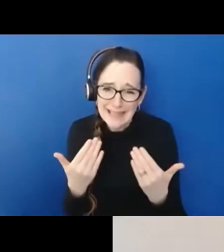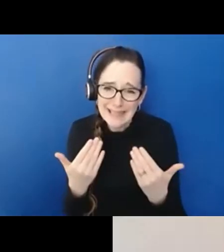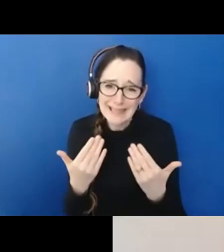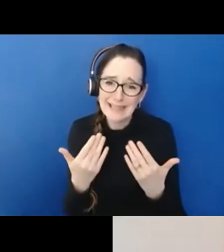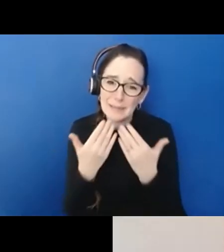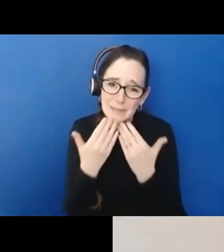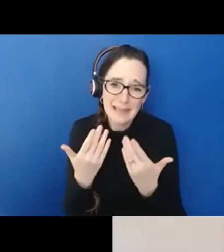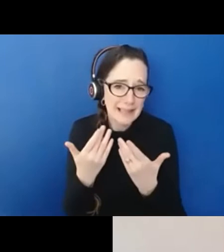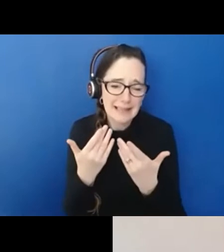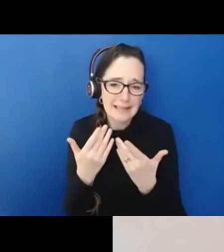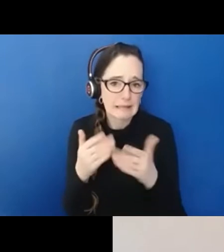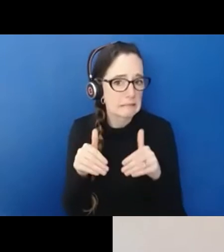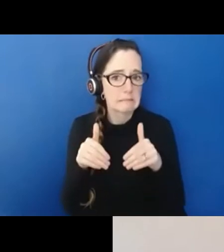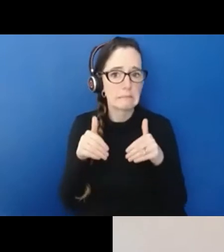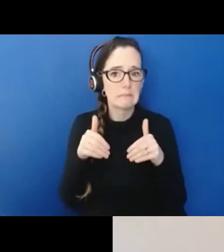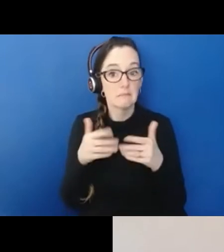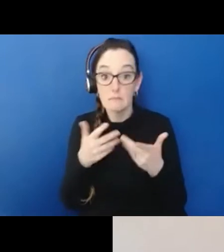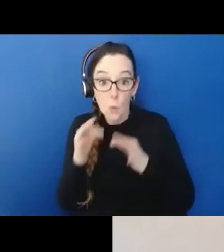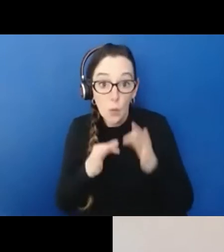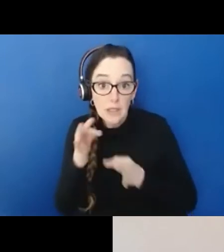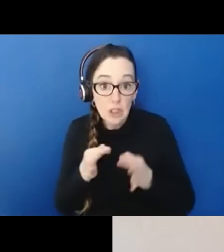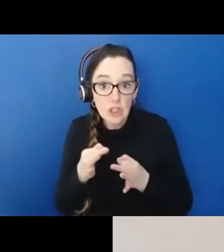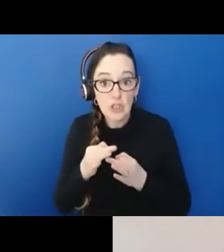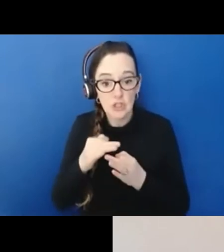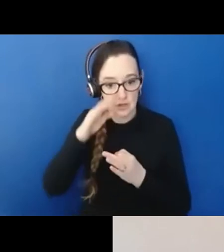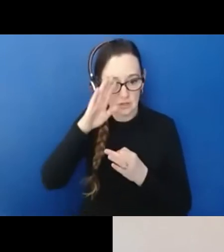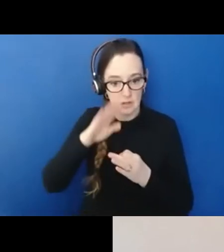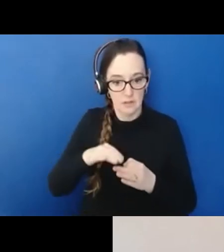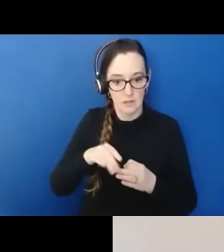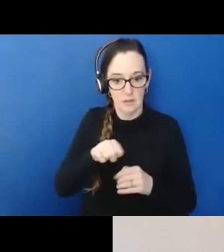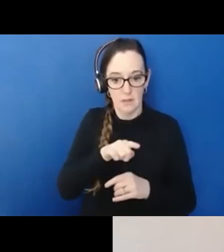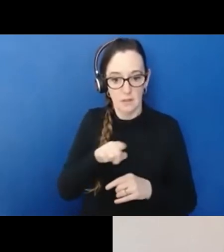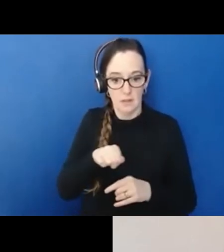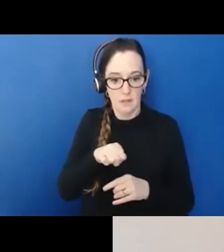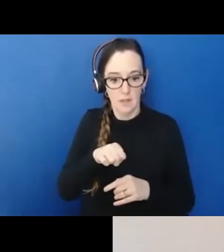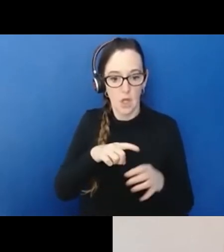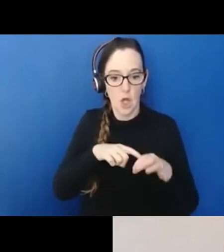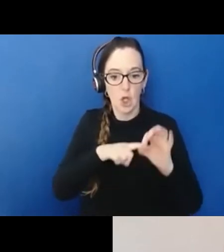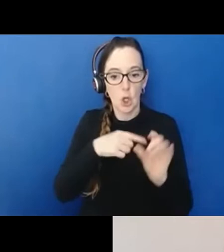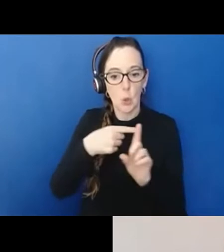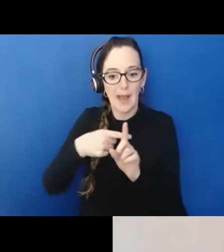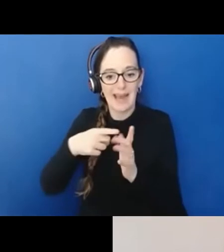Q&A. Also, if someone has asked a question, and I can see this happens already, if someone's asked a question that you're